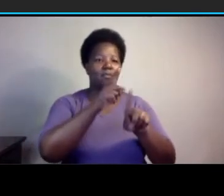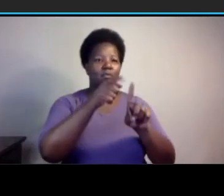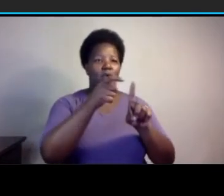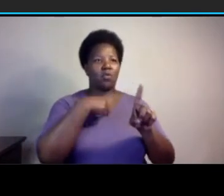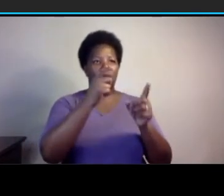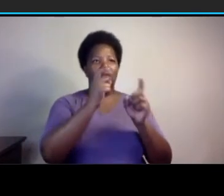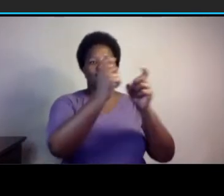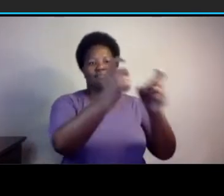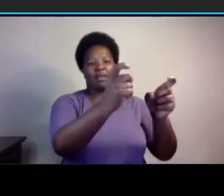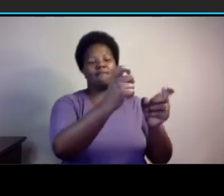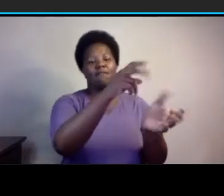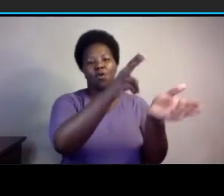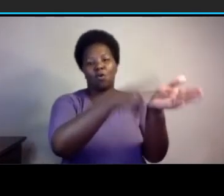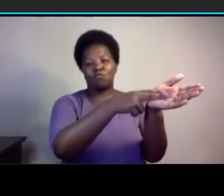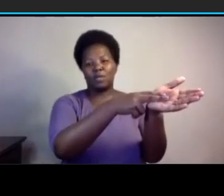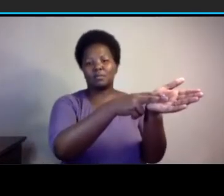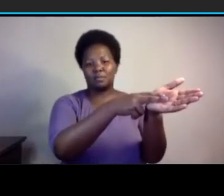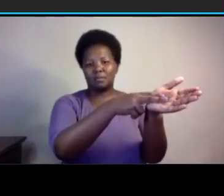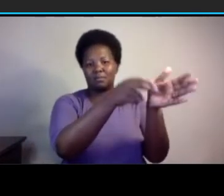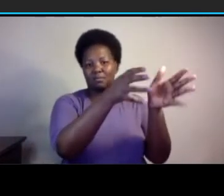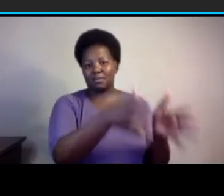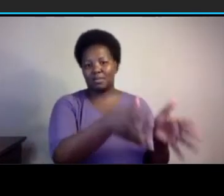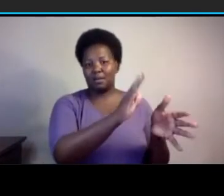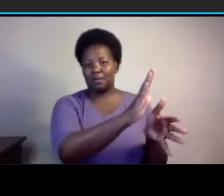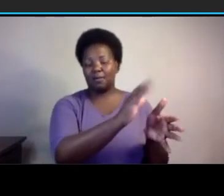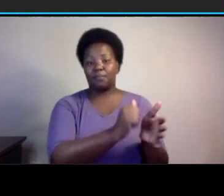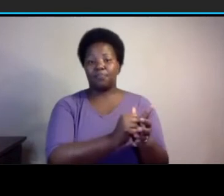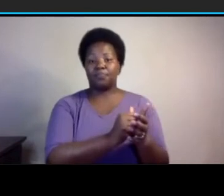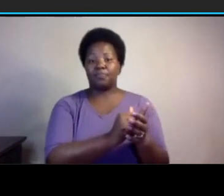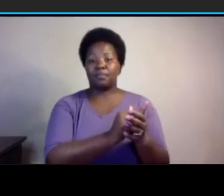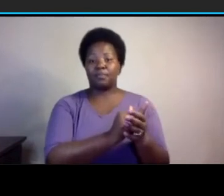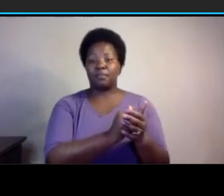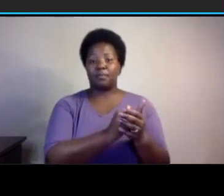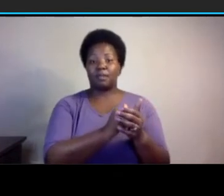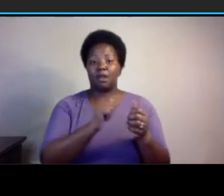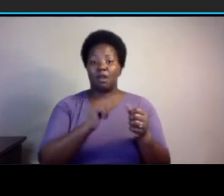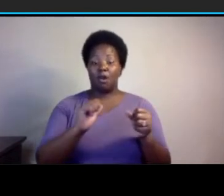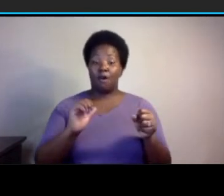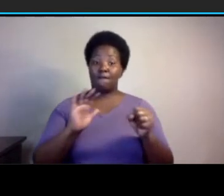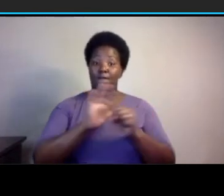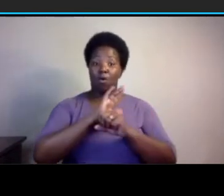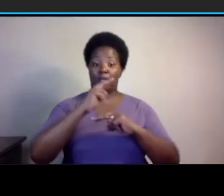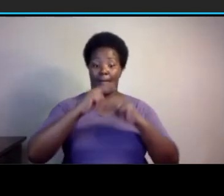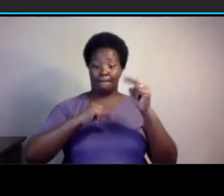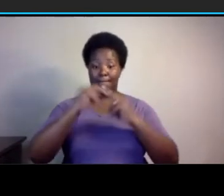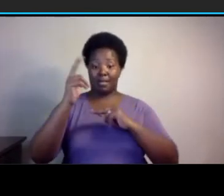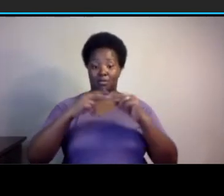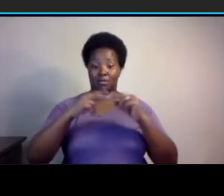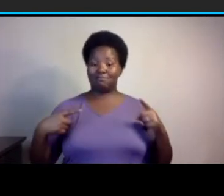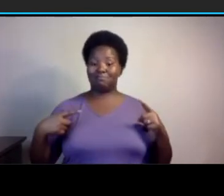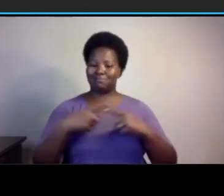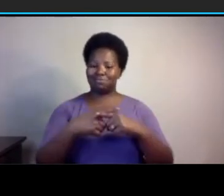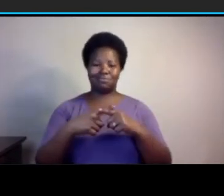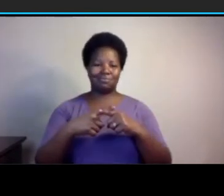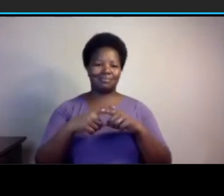to for the whole construction of the intersection so um but that's going to be one of the first